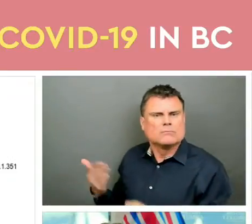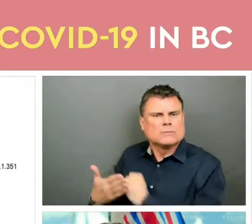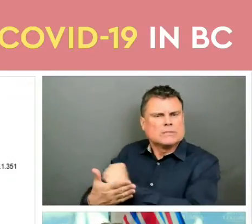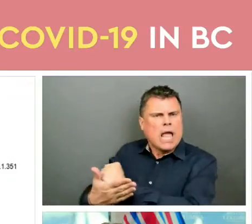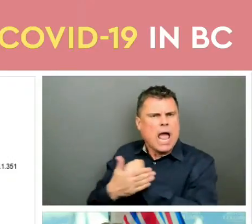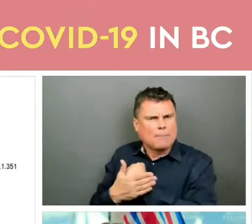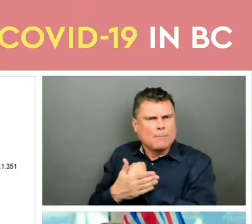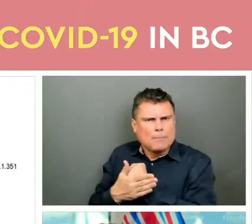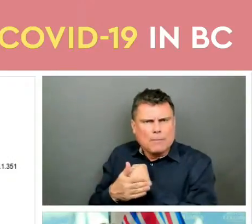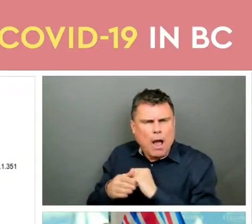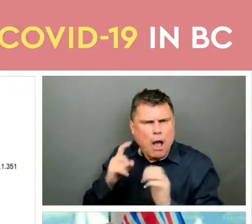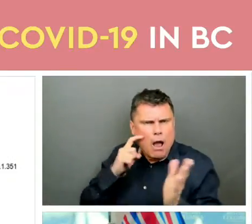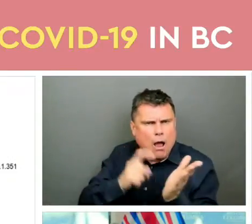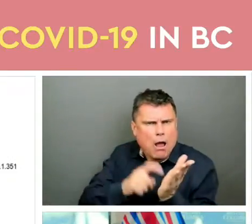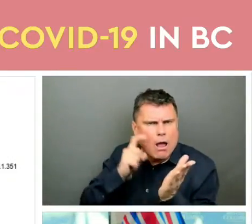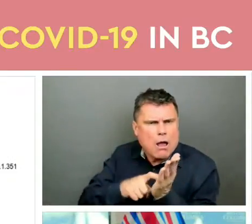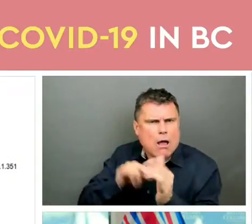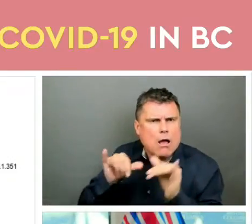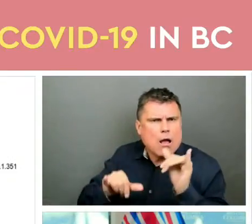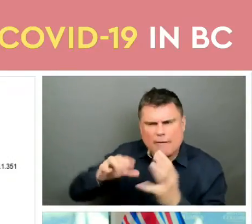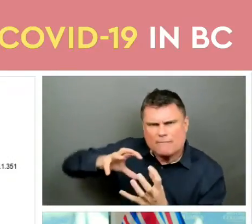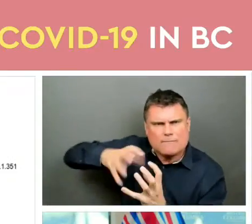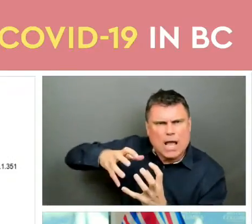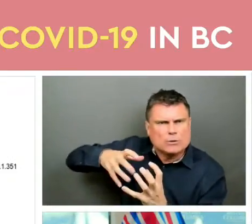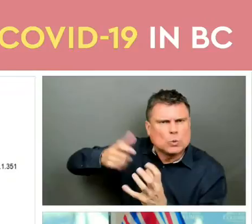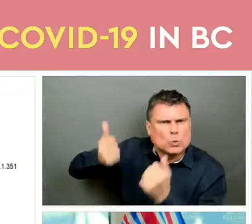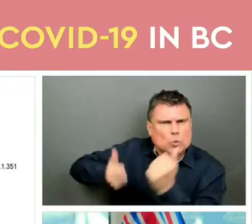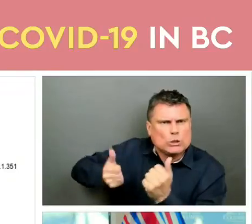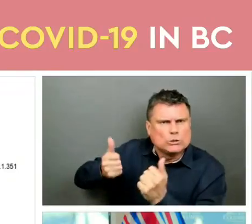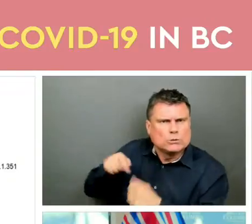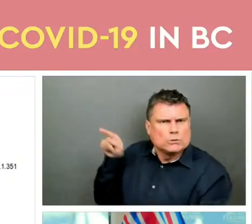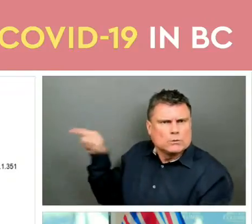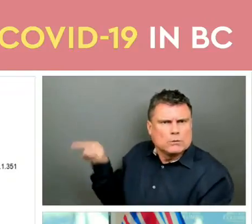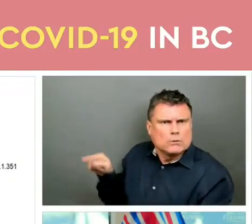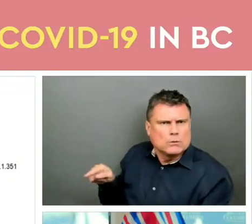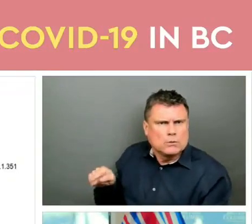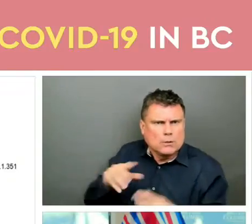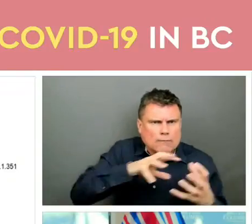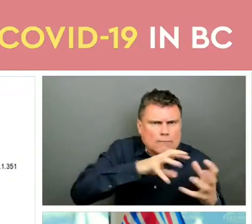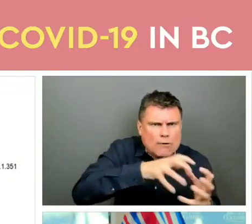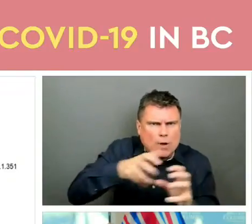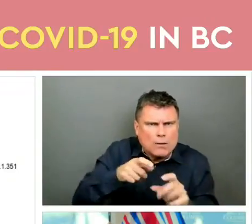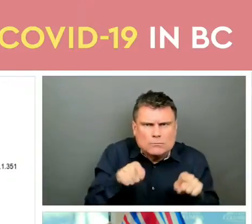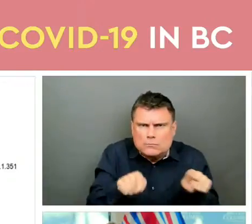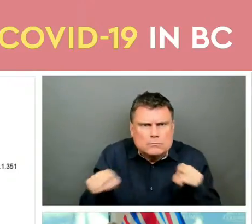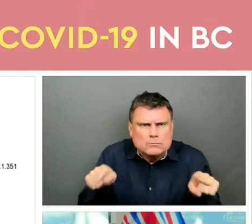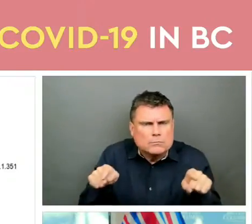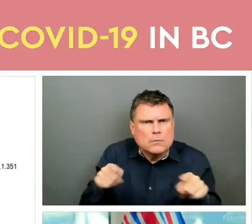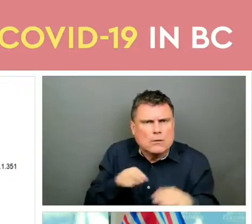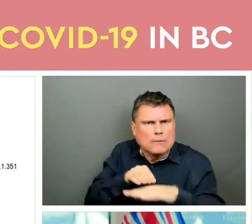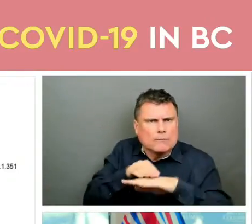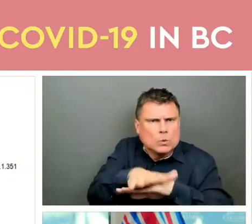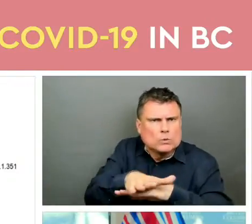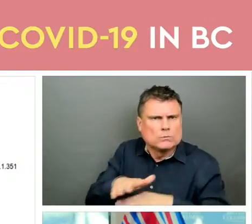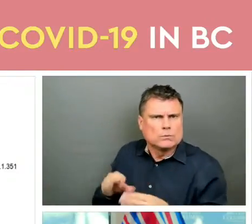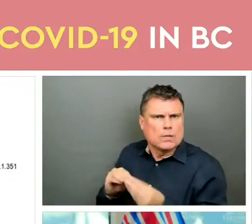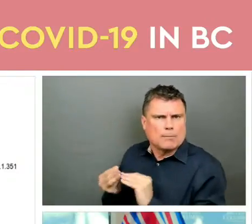And I will talk more about that in a minute. So we do what we call direct PC R to screen for